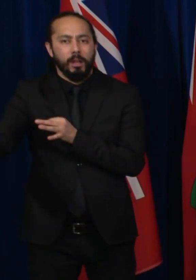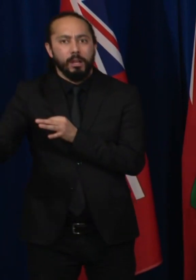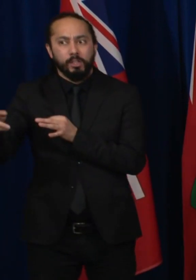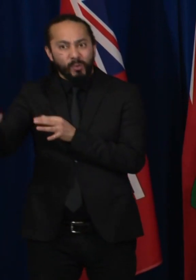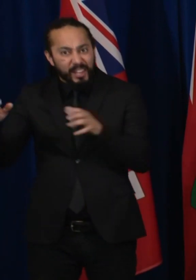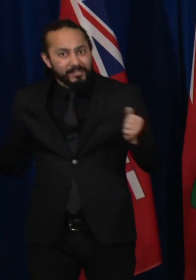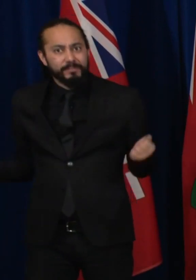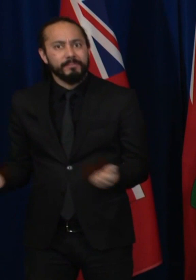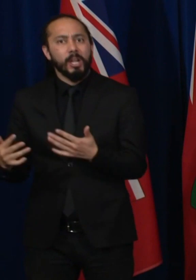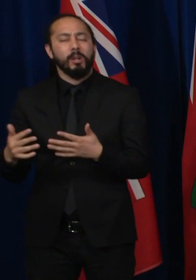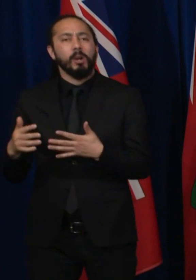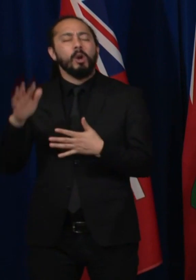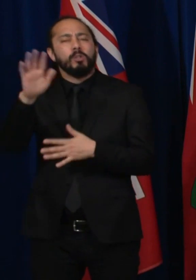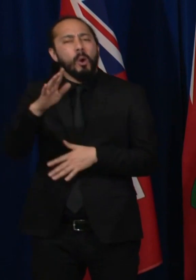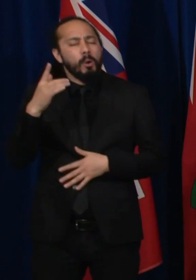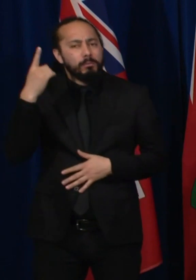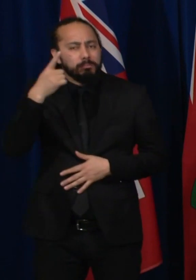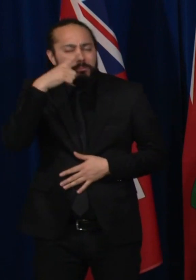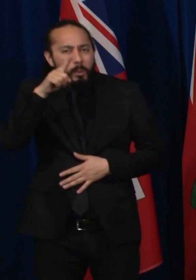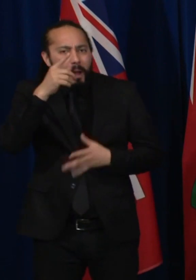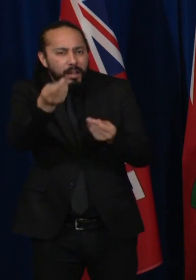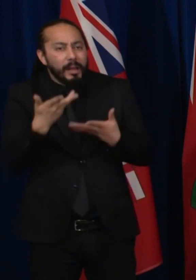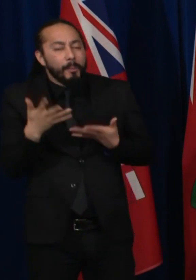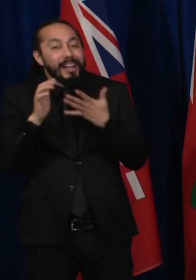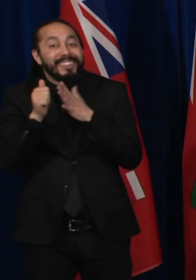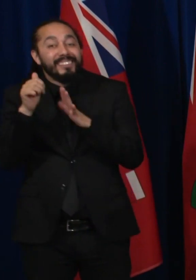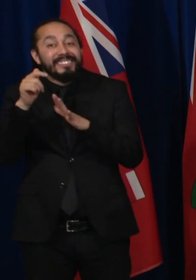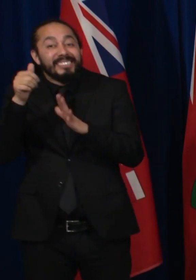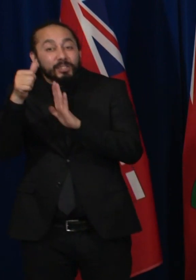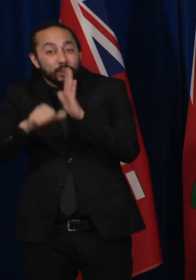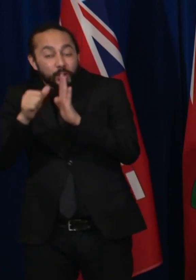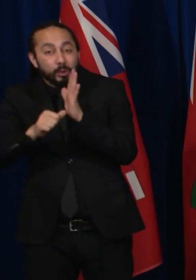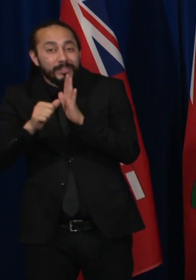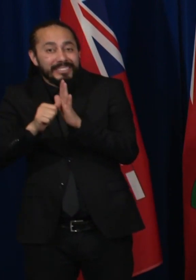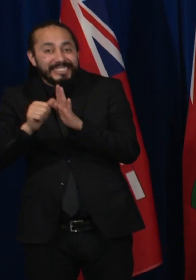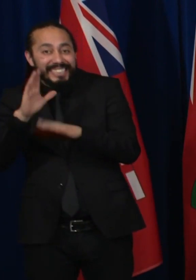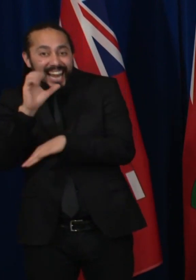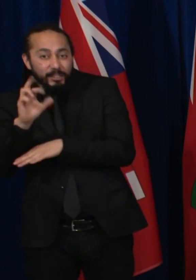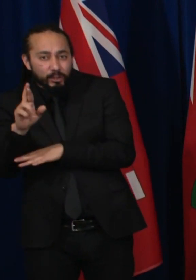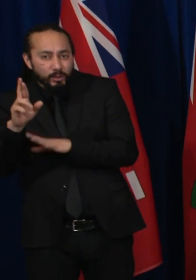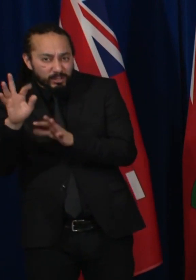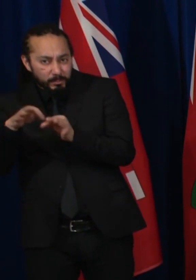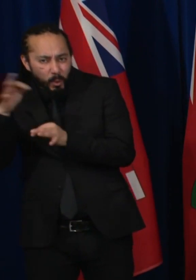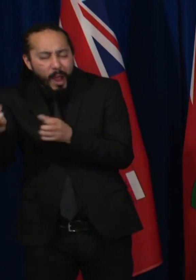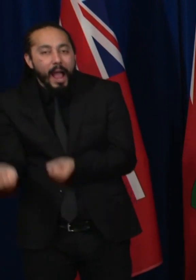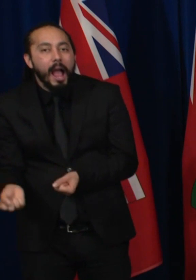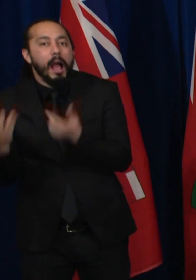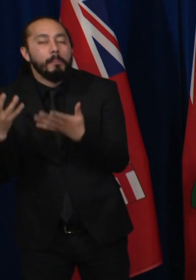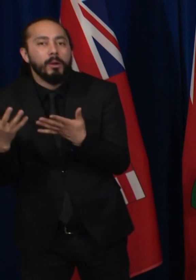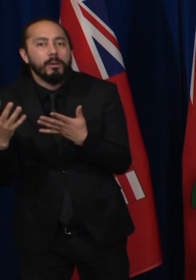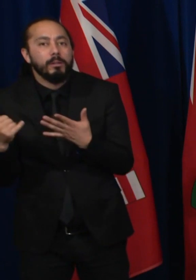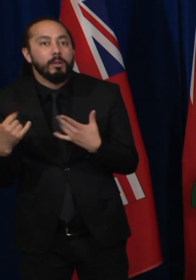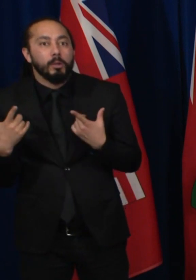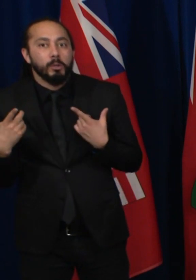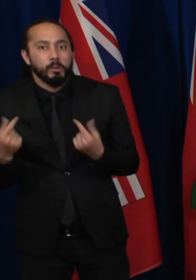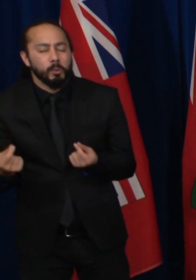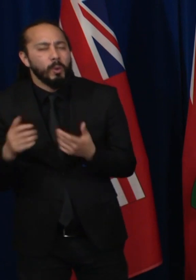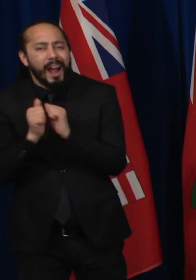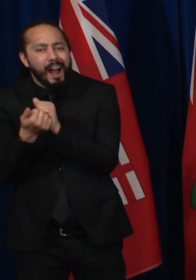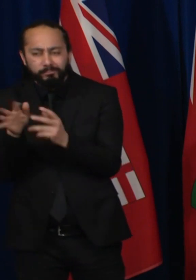How many surgeries are being postponed? What are the guidelines? One oncologist are saying all are